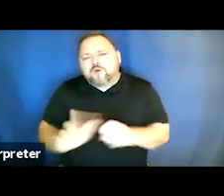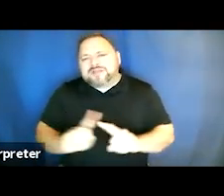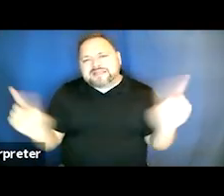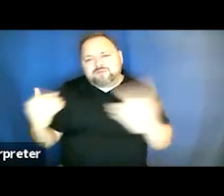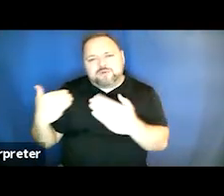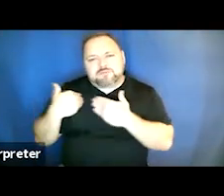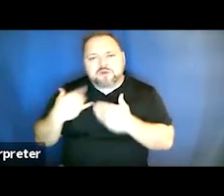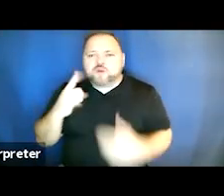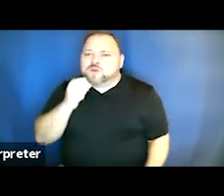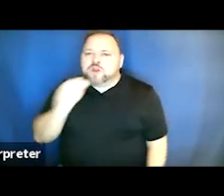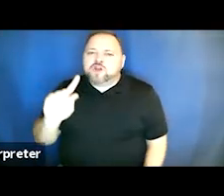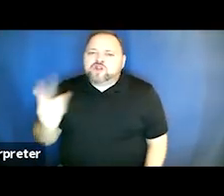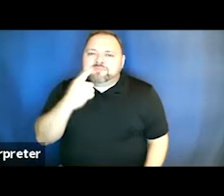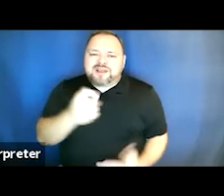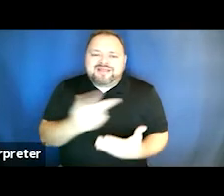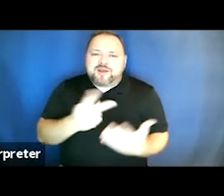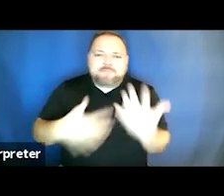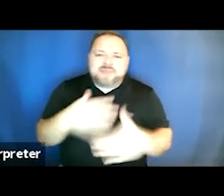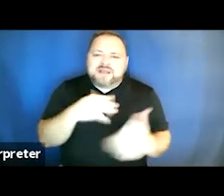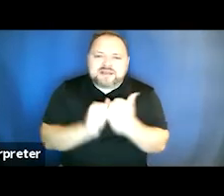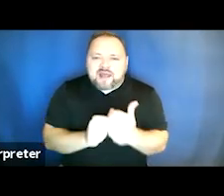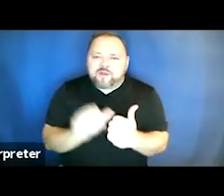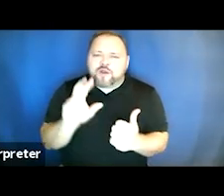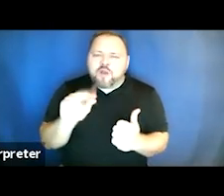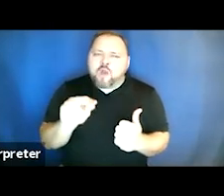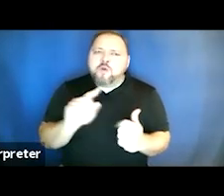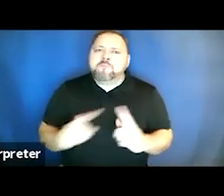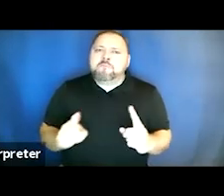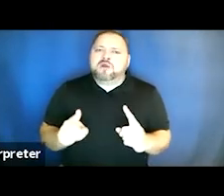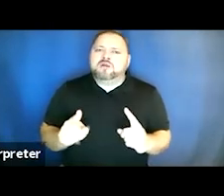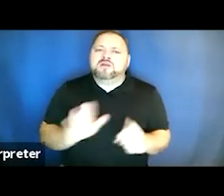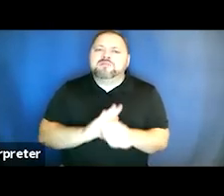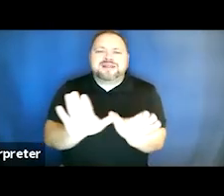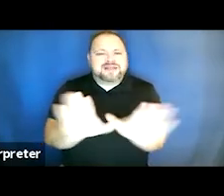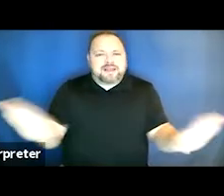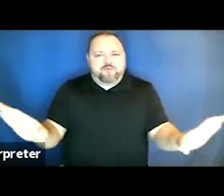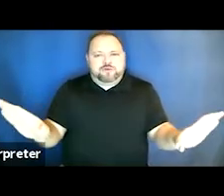so it's not just that they're mixed together, but they're completely separate too.